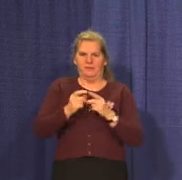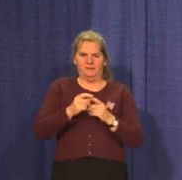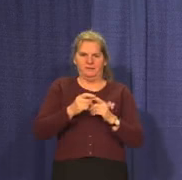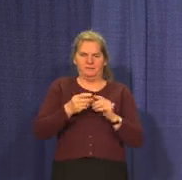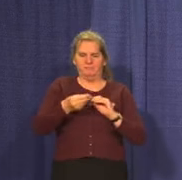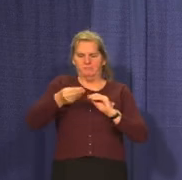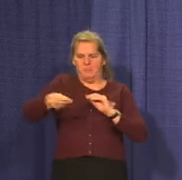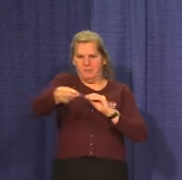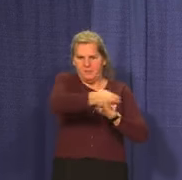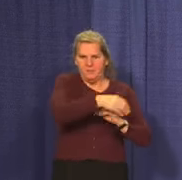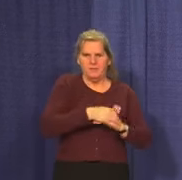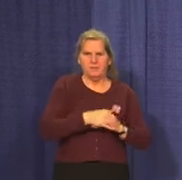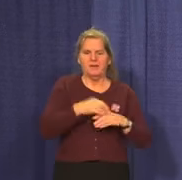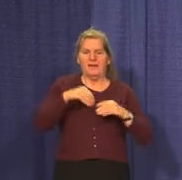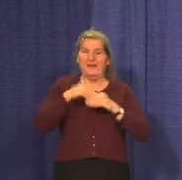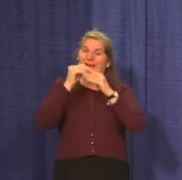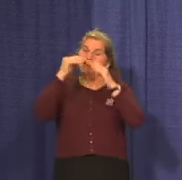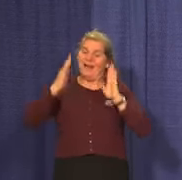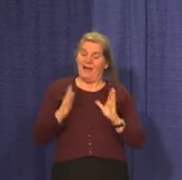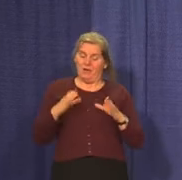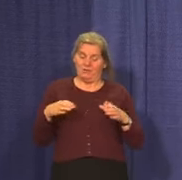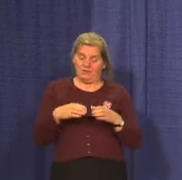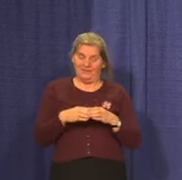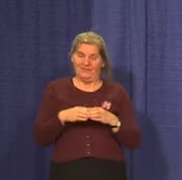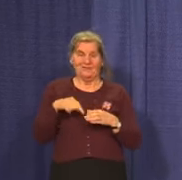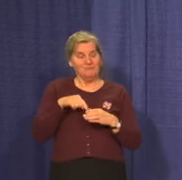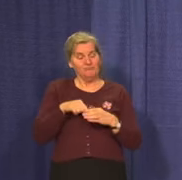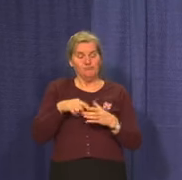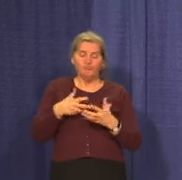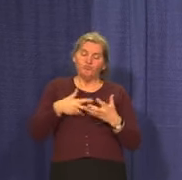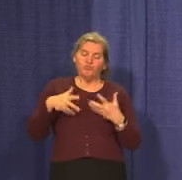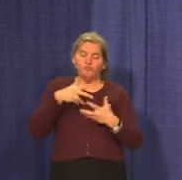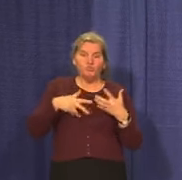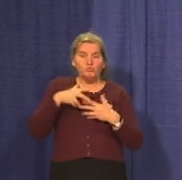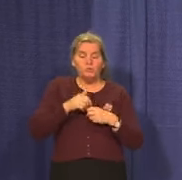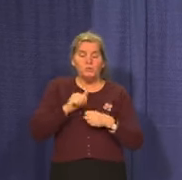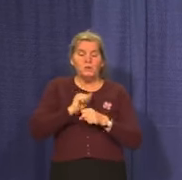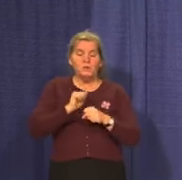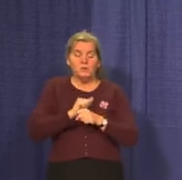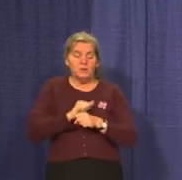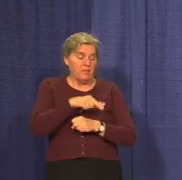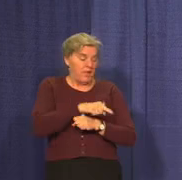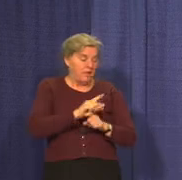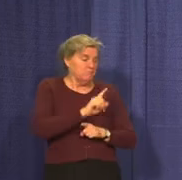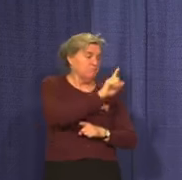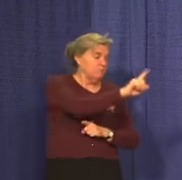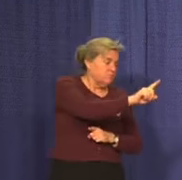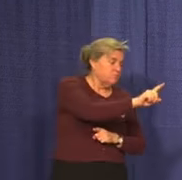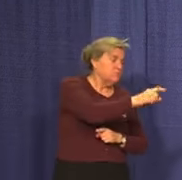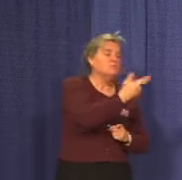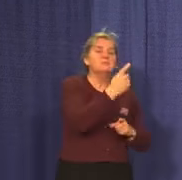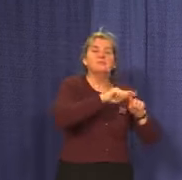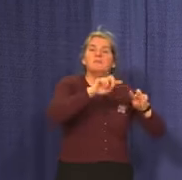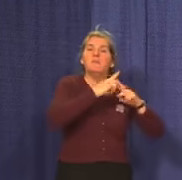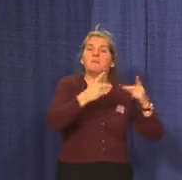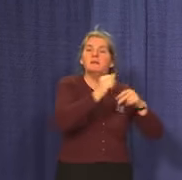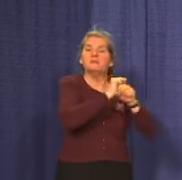TRANSMISSION IS OCCURRING IN A HOUSEHOLD, ESPECIALLY WHERE PEOPLE ARE MIXING OR WORKING IN MULTIPLE LOCATIONS AND BRINGING INFECTION BACK INTO THE